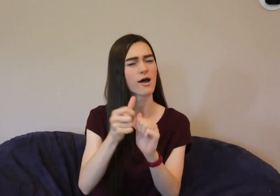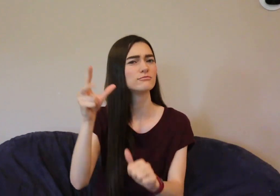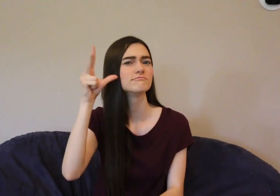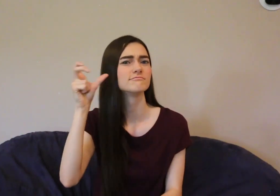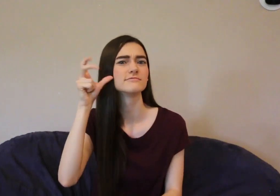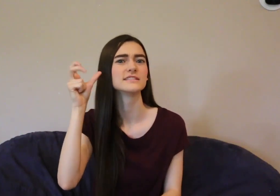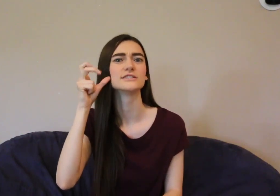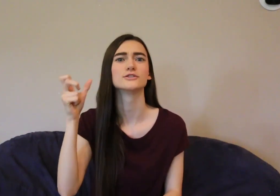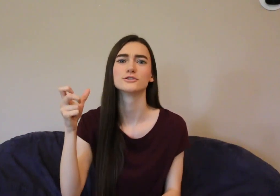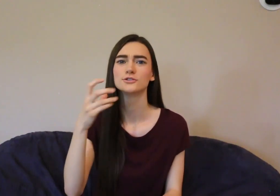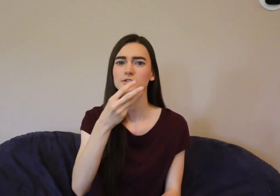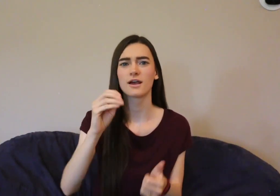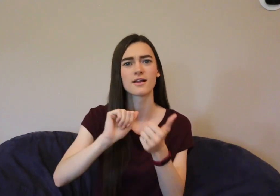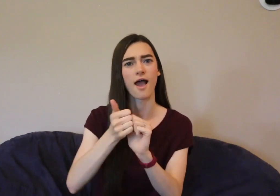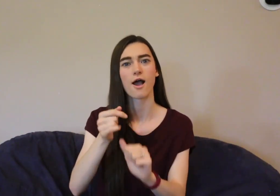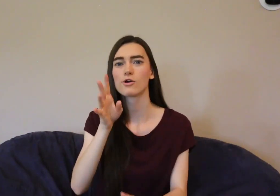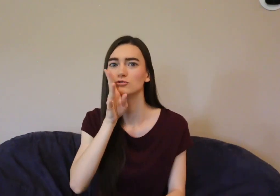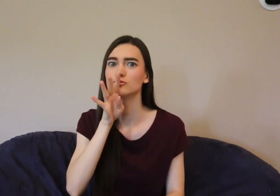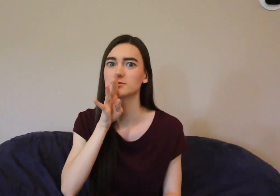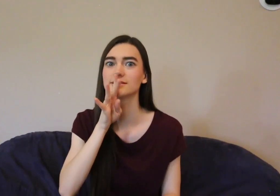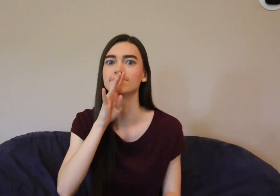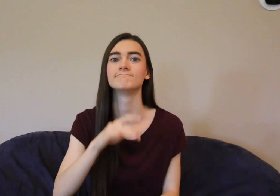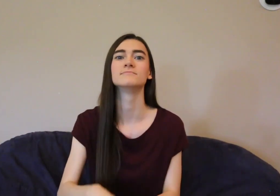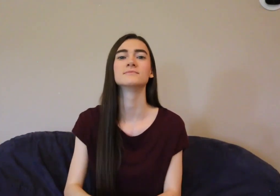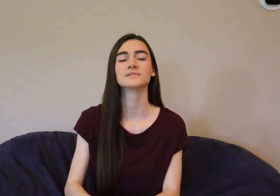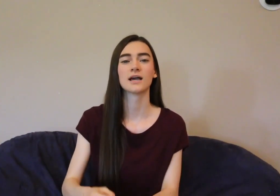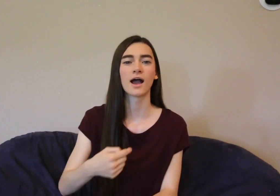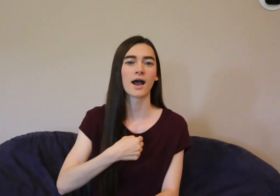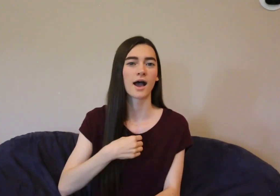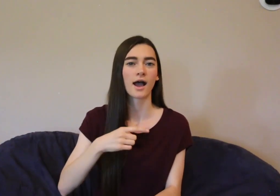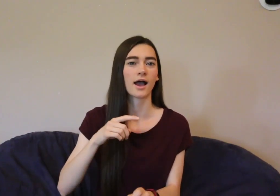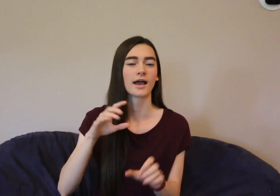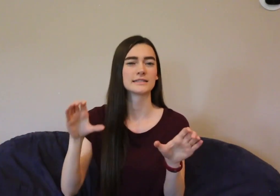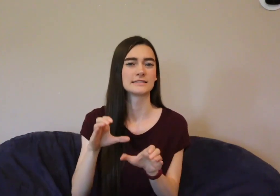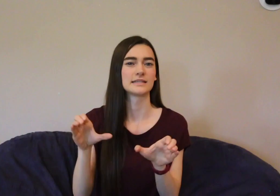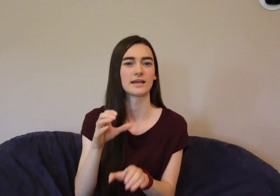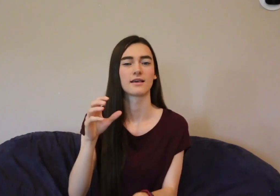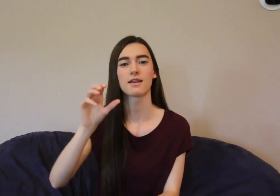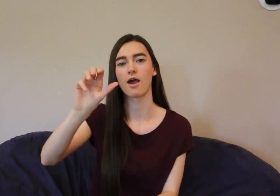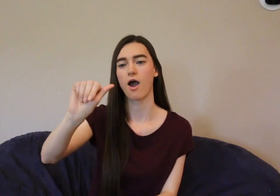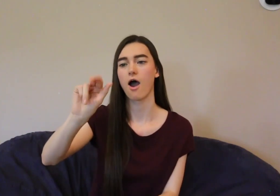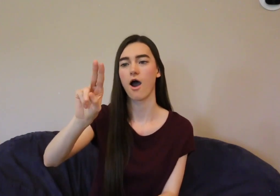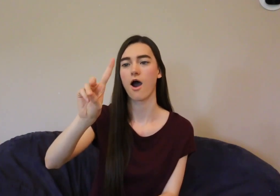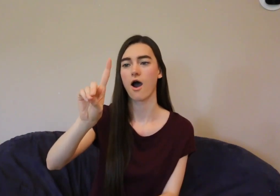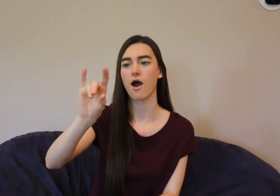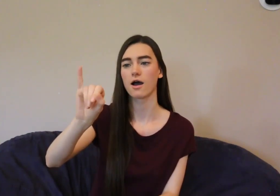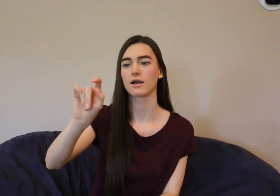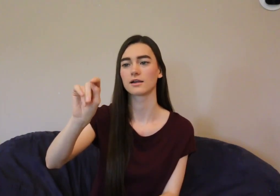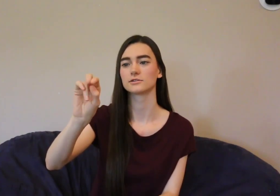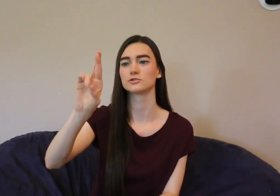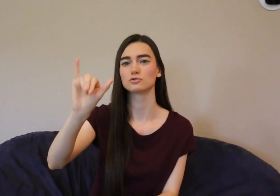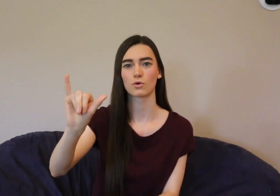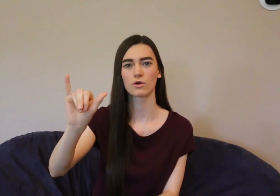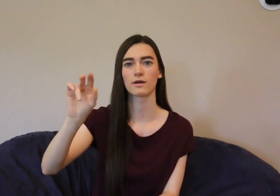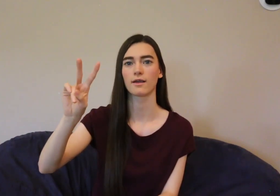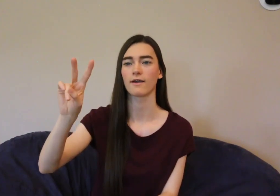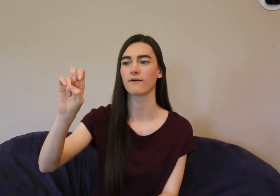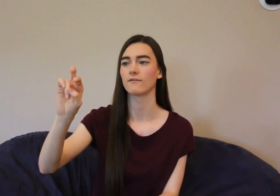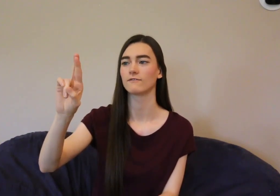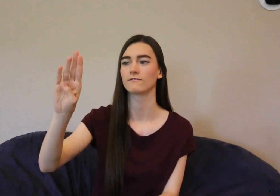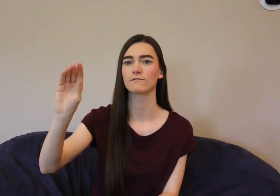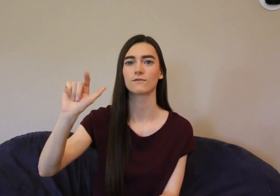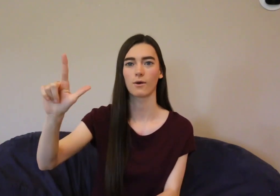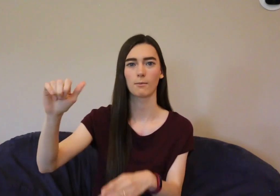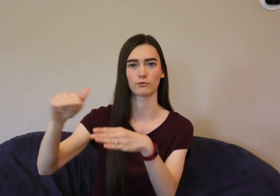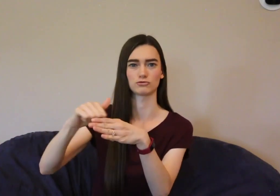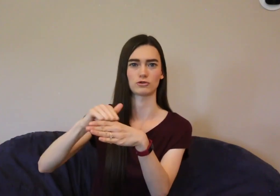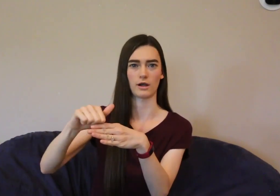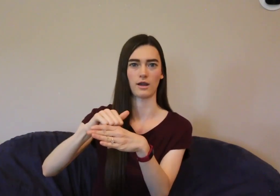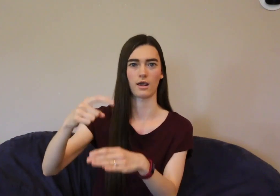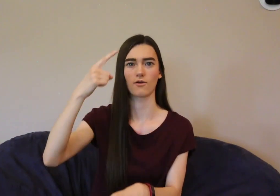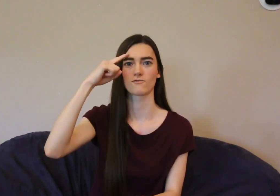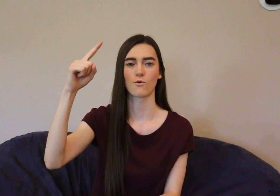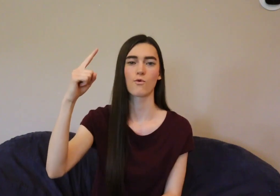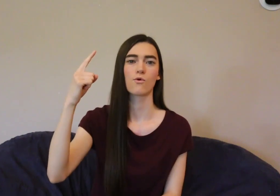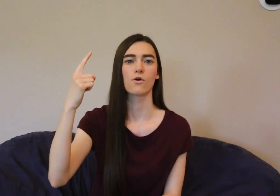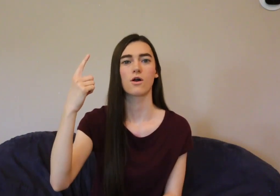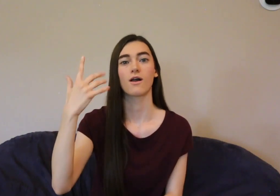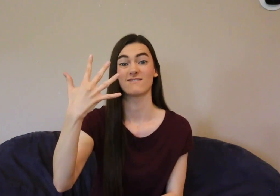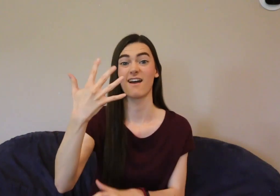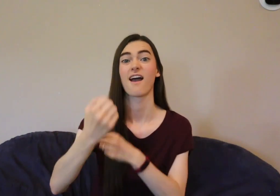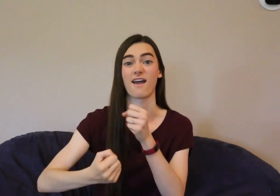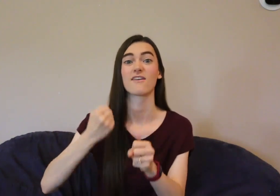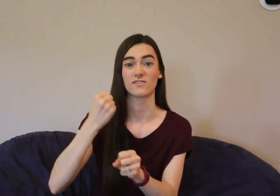to learn how to hear, and how to speak. I did auditory verbal training for 5 years.